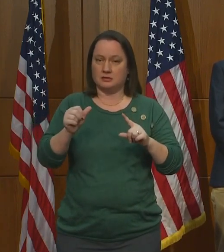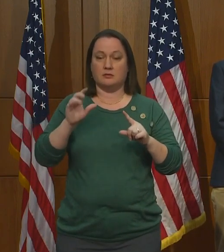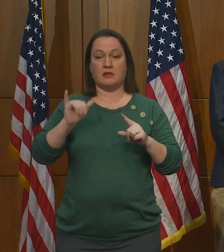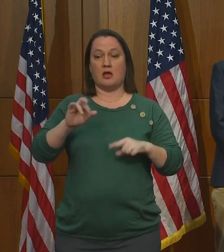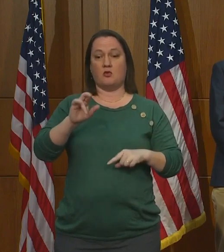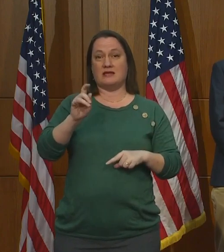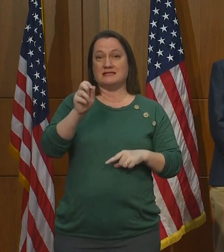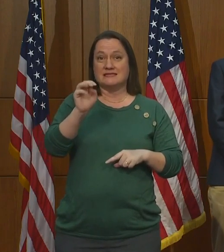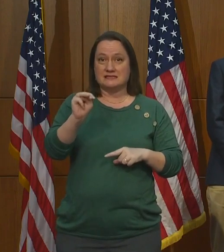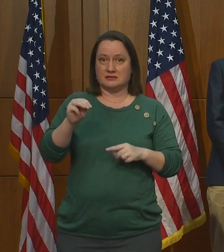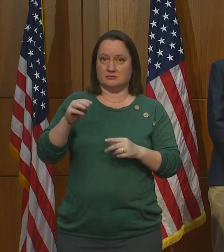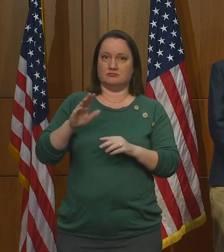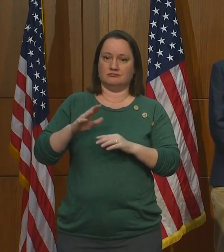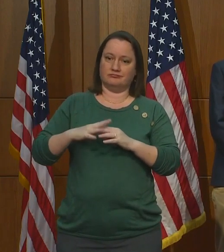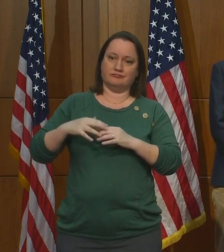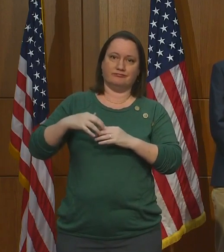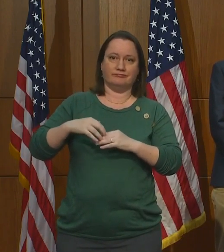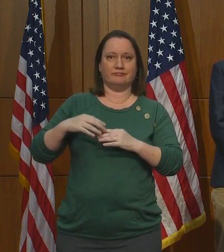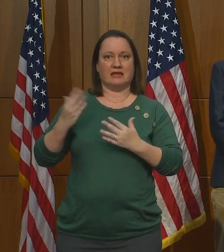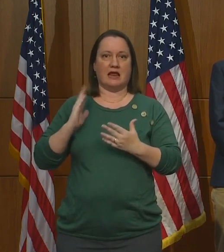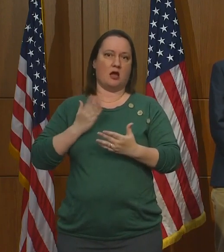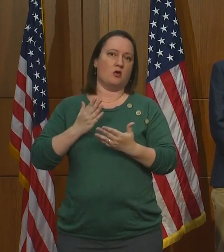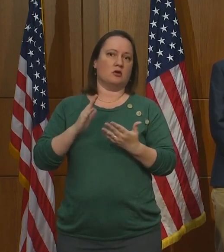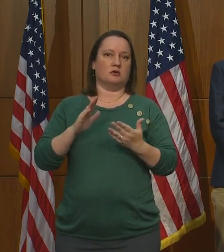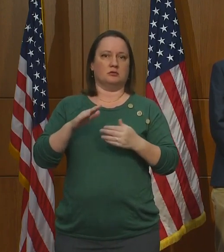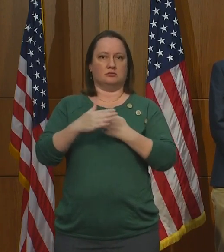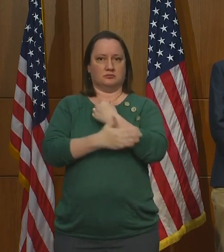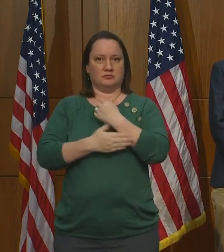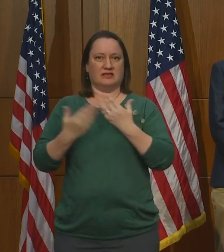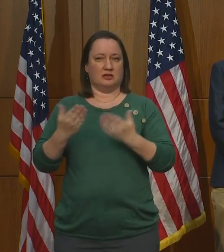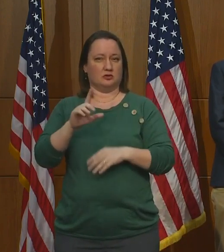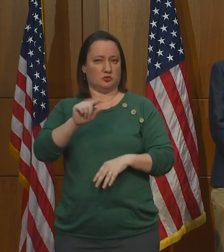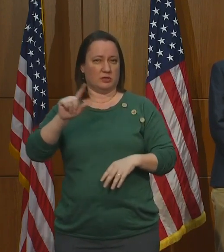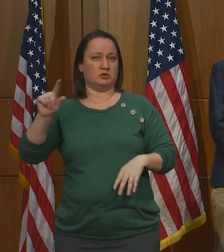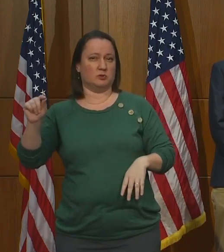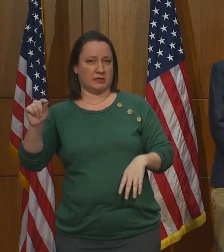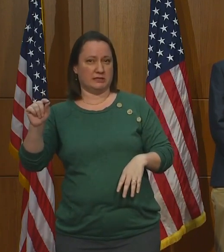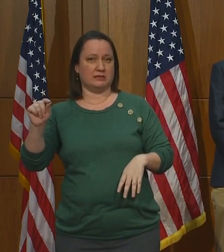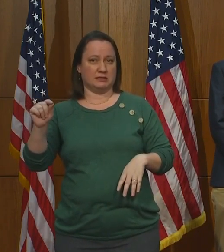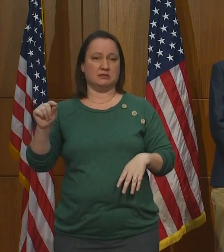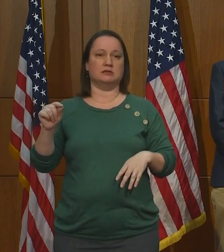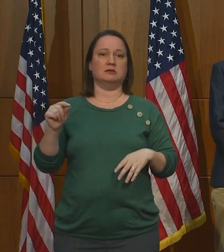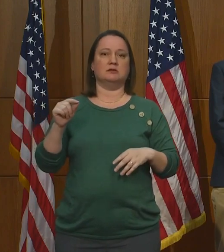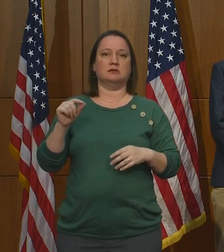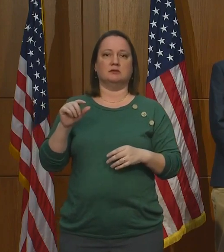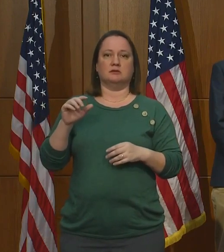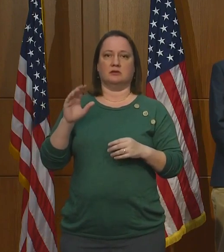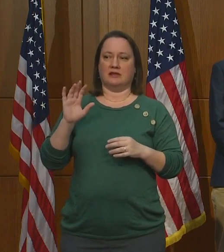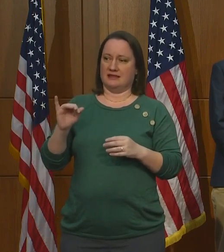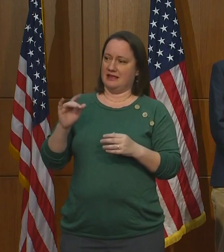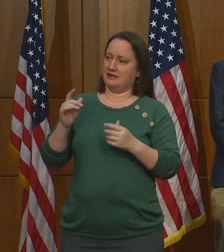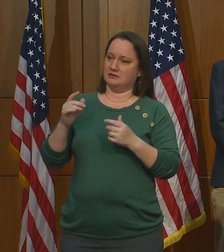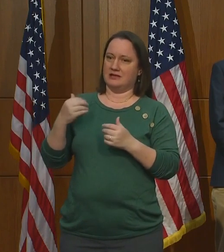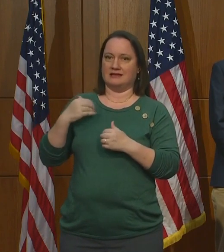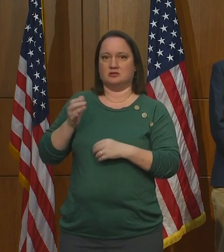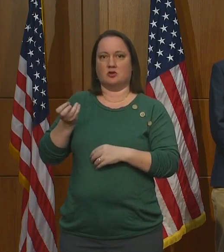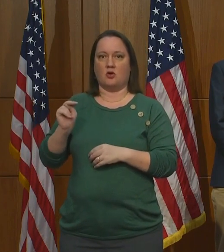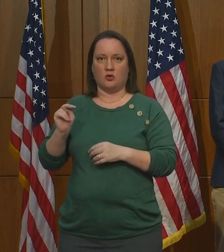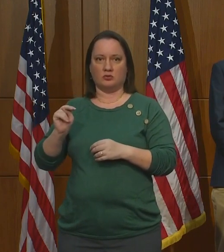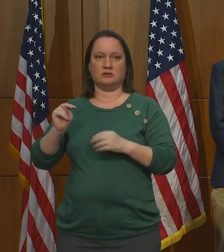HISTORIC RACISM. AND IT'S CONTINUING PRESENCE IN AMERICAN TWENTY TWENTY. EDUCATION IS A SYSTEM WITH ITS OWN RACIST